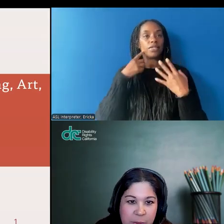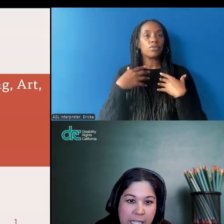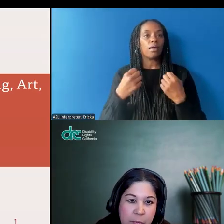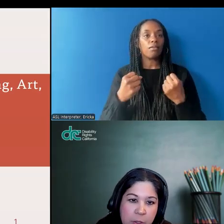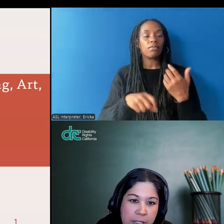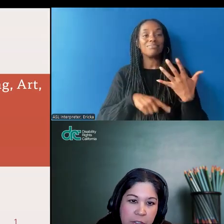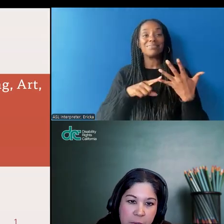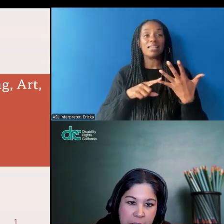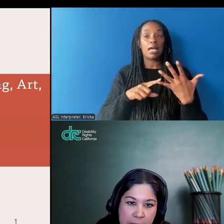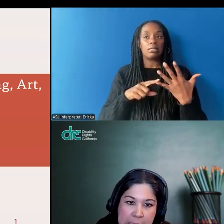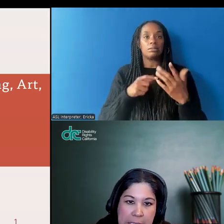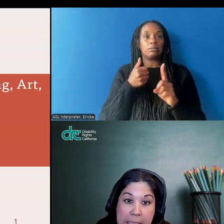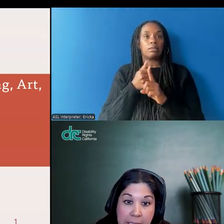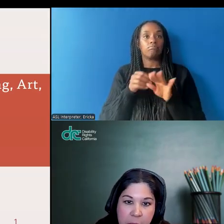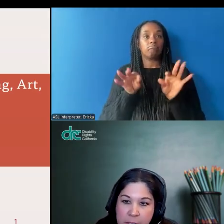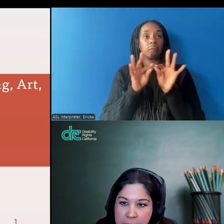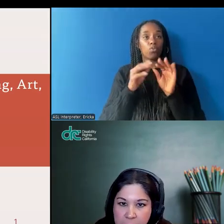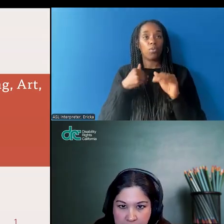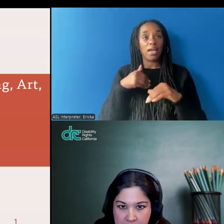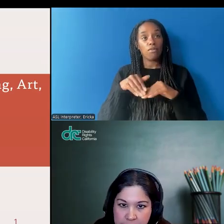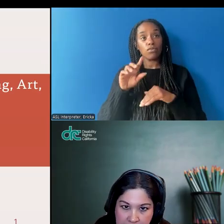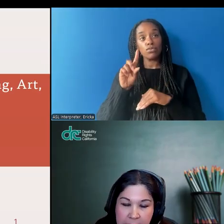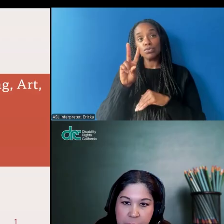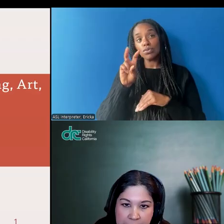We have more than 260 employees throughout California.